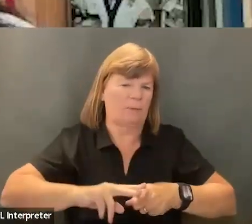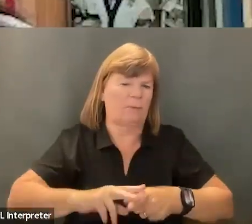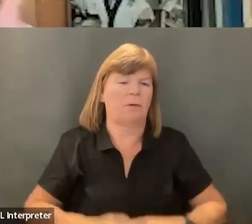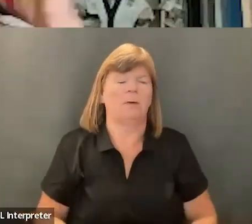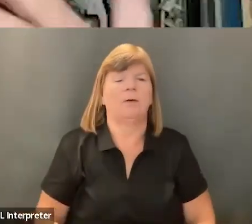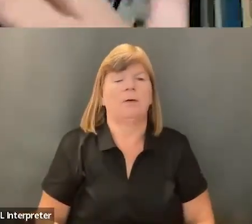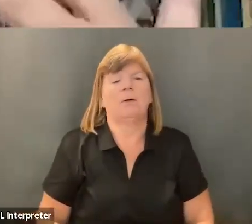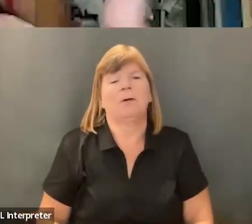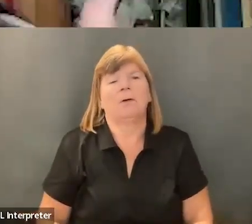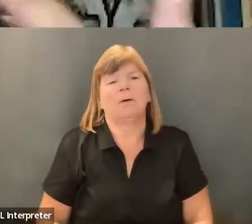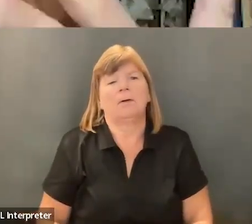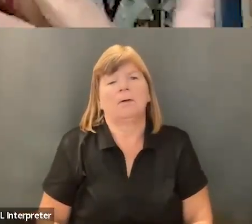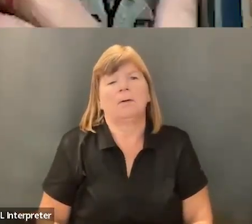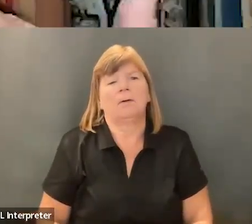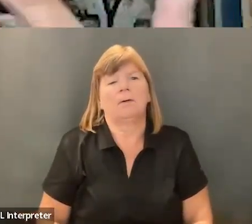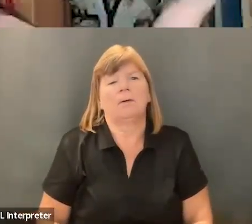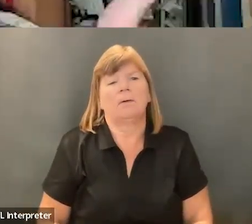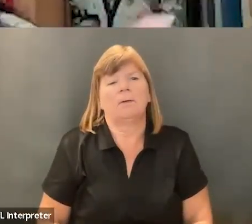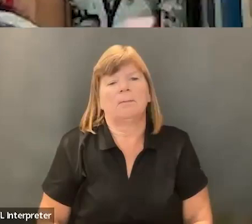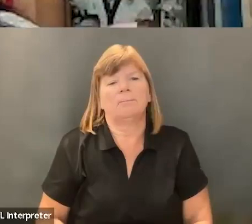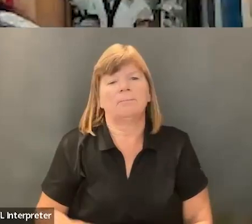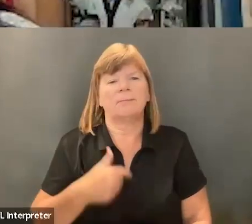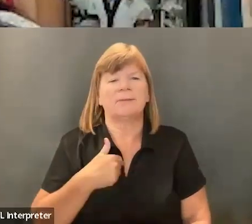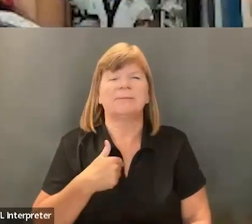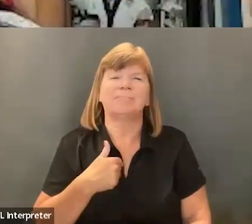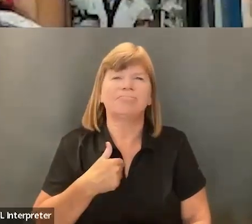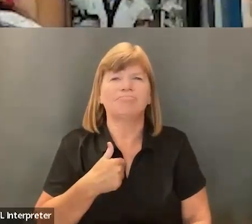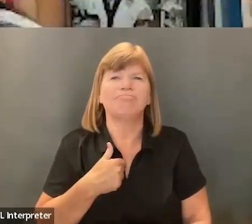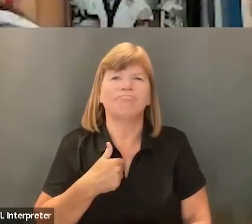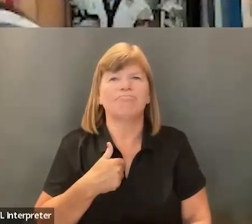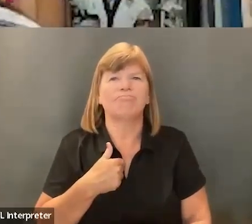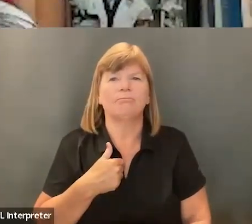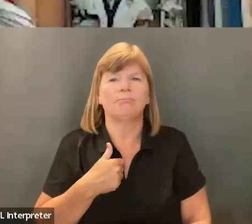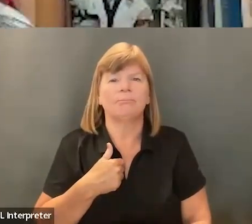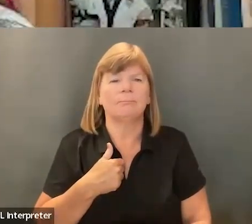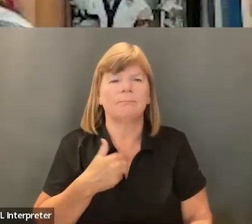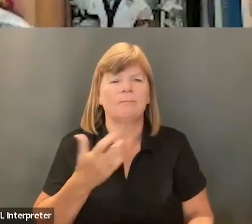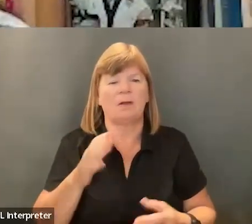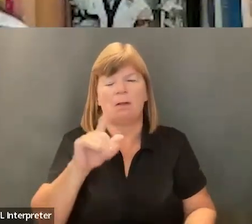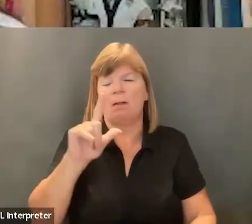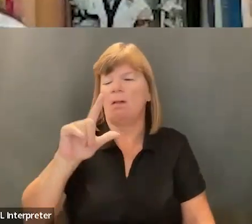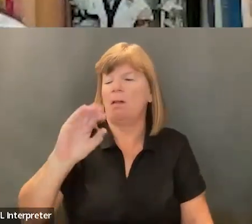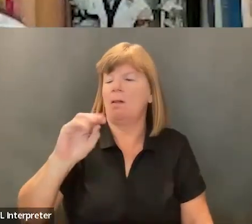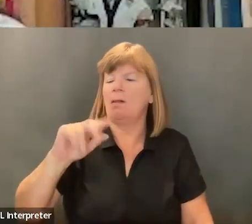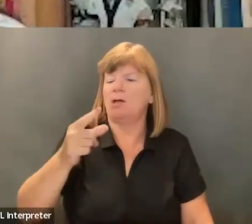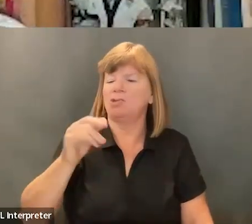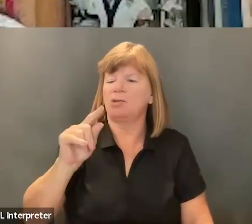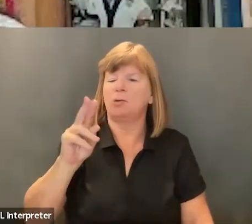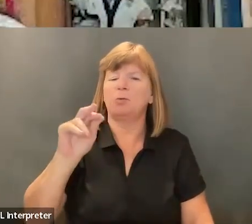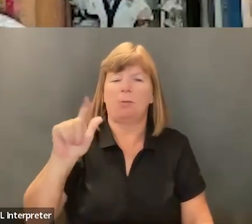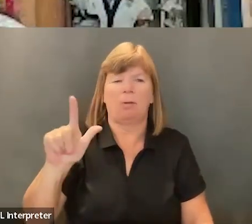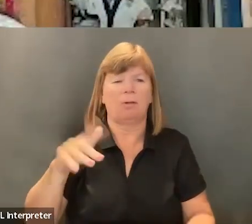um and I think more uh convincingly I are the longitudinal studies that are coming out that